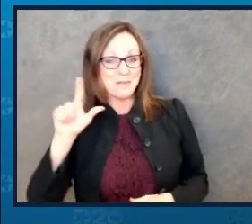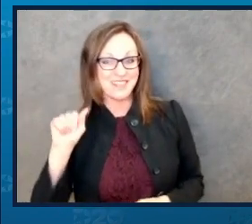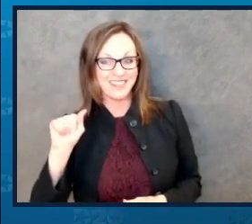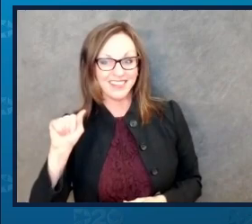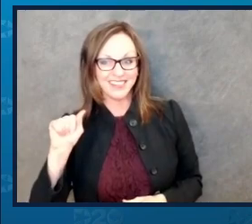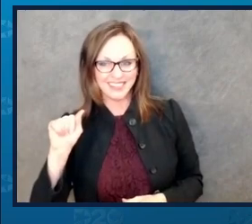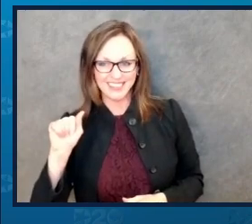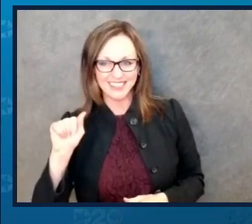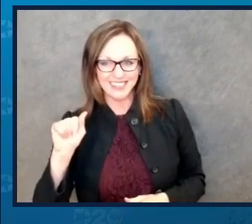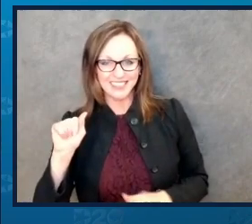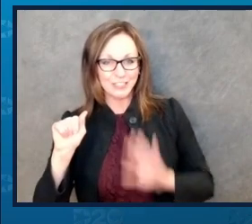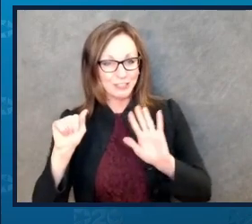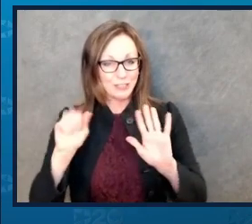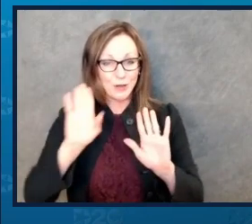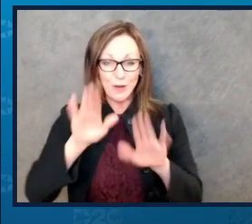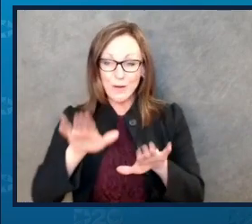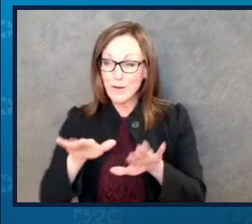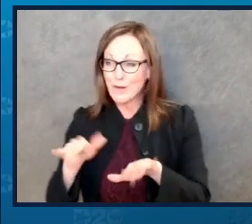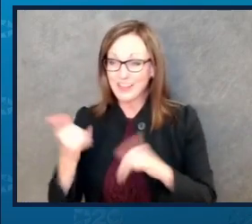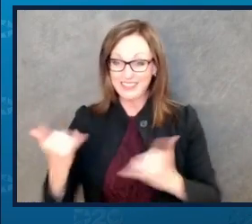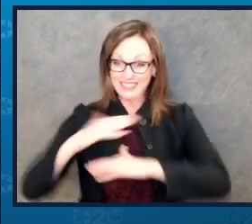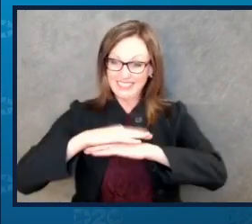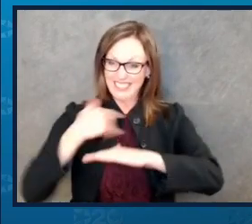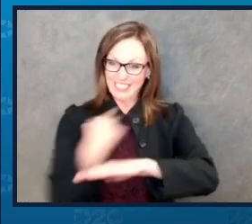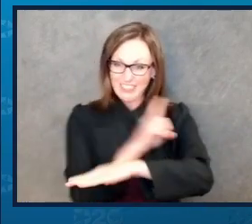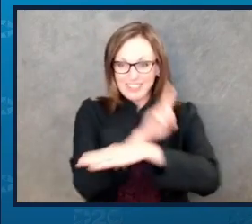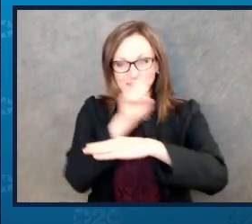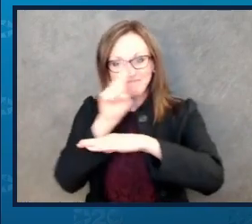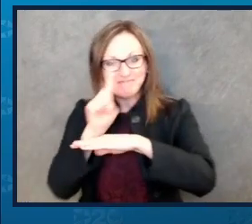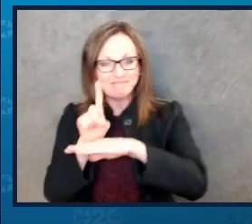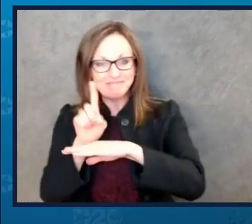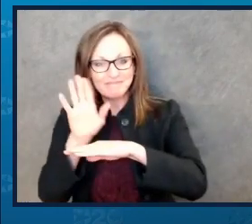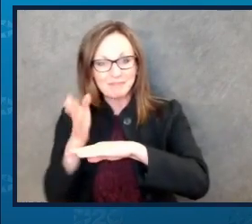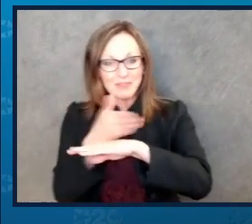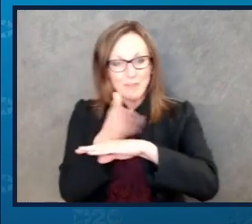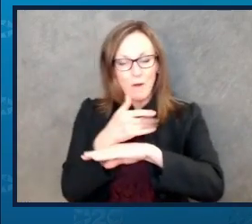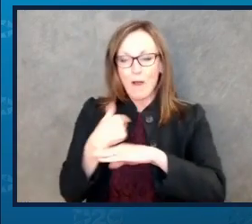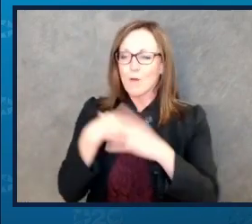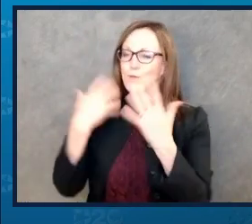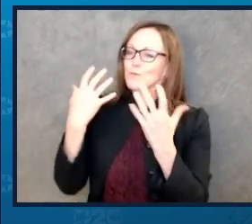HI, EVERYONE, IT'S ME. I WANT TO TALK ABOUT THE